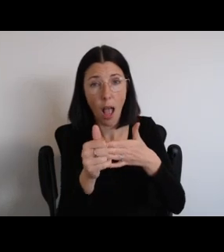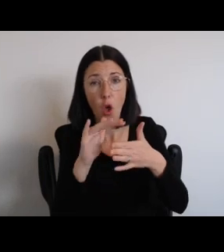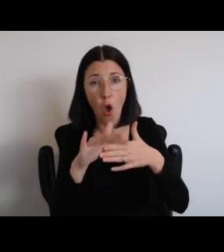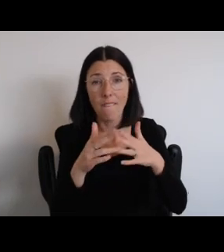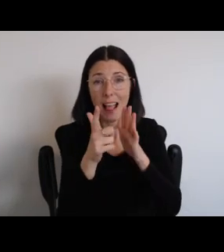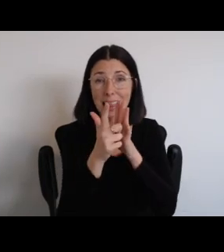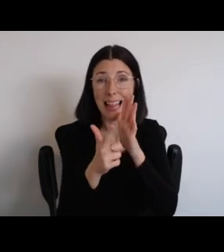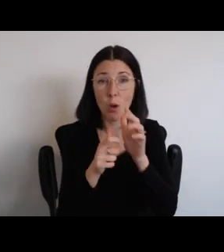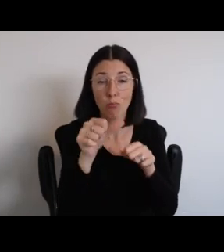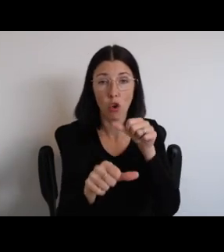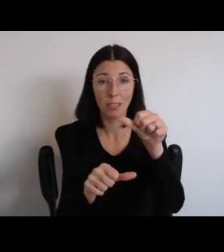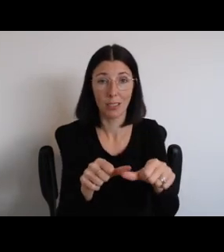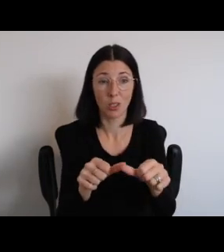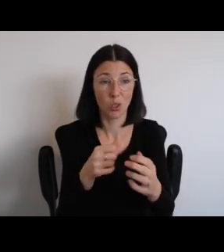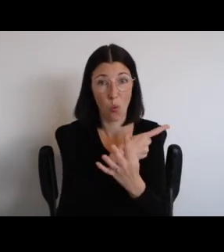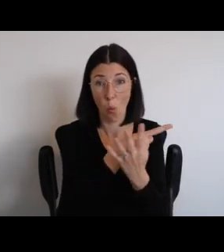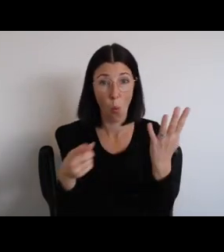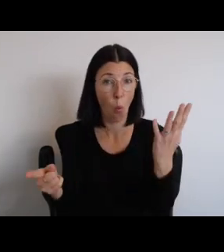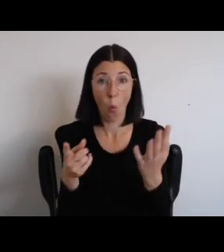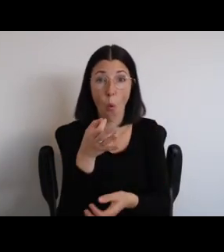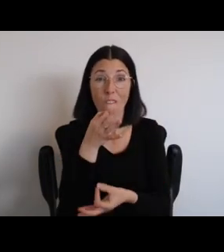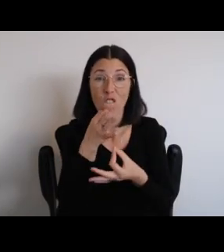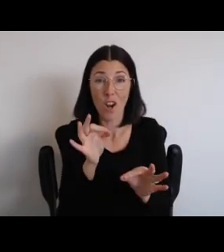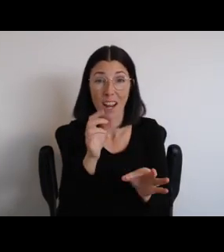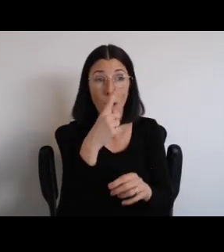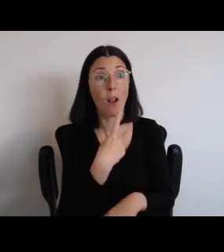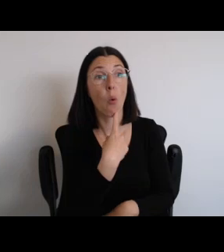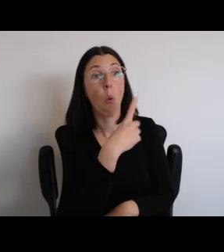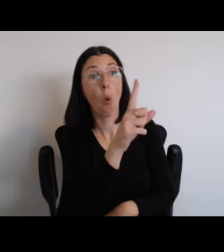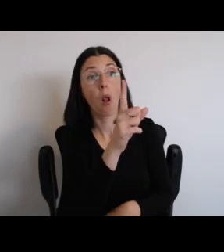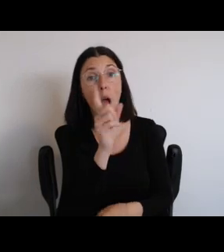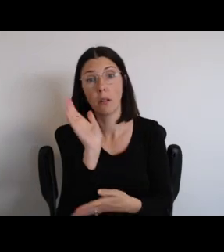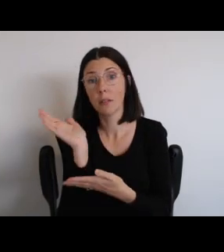them and have them delivered for free so please I encourage you to order those whatever you need